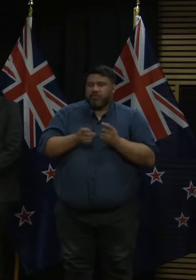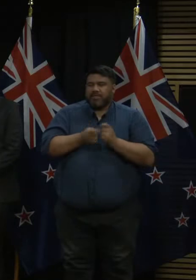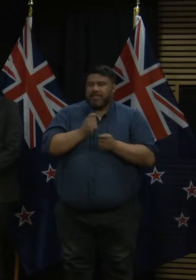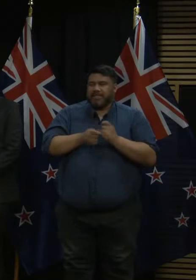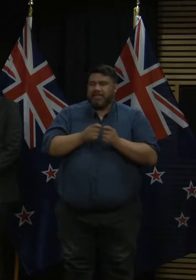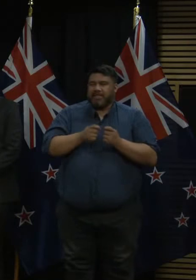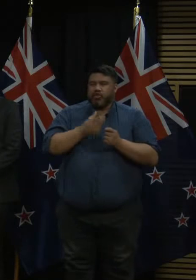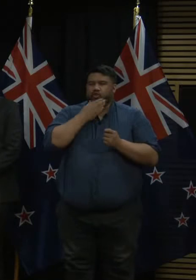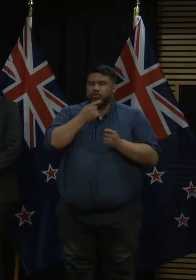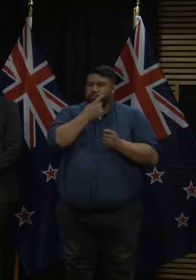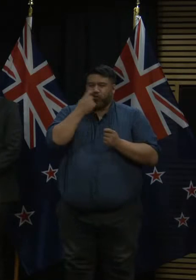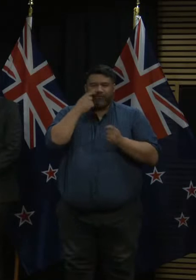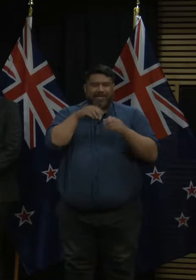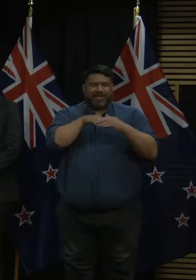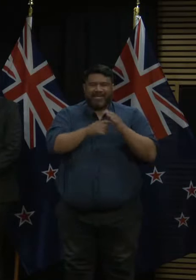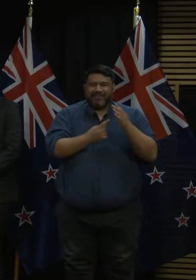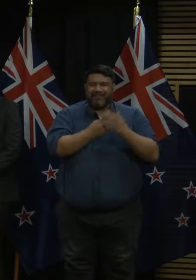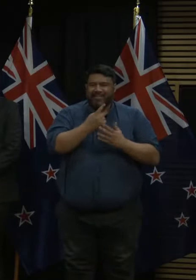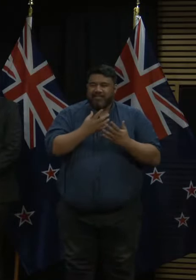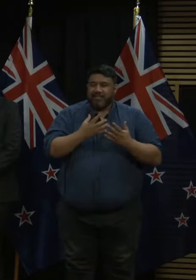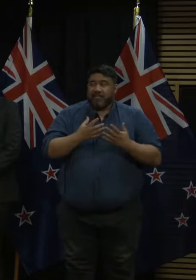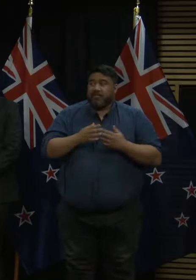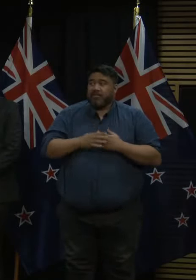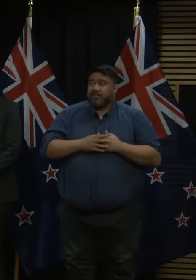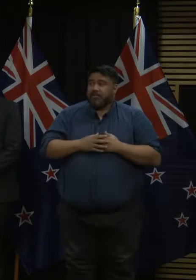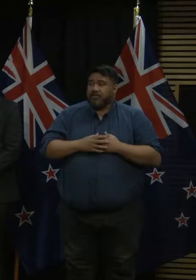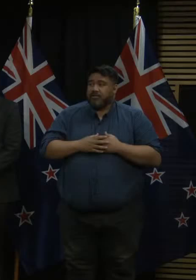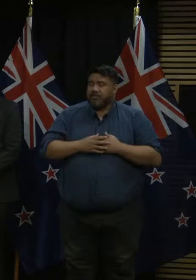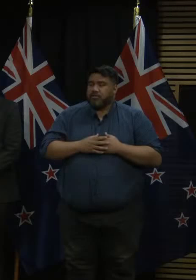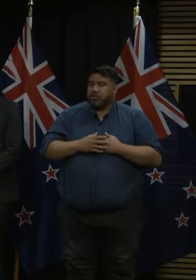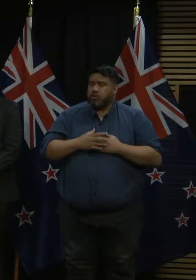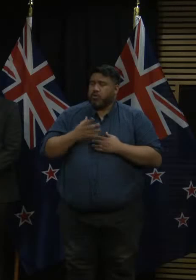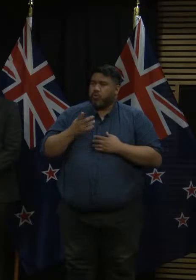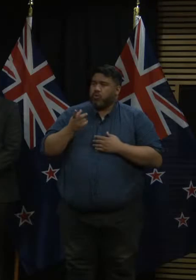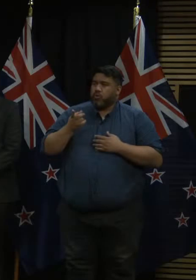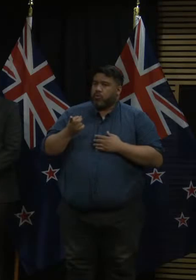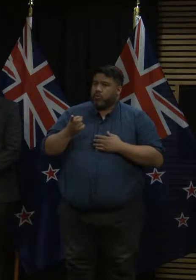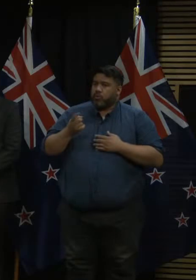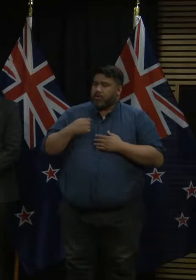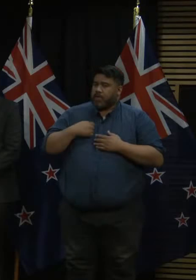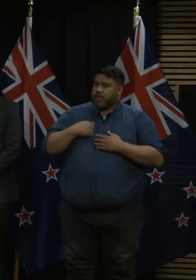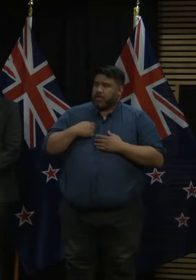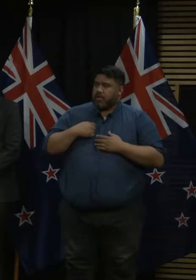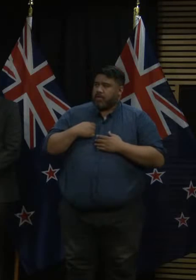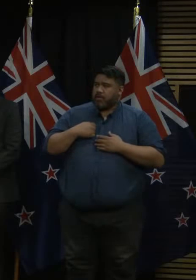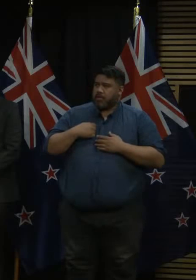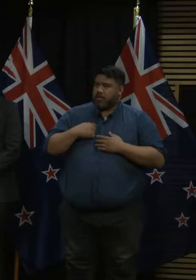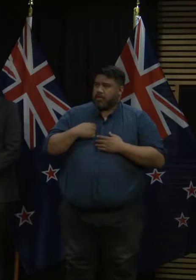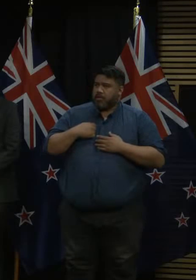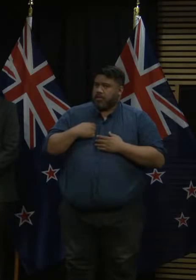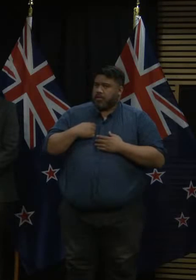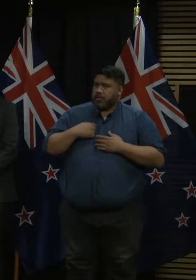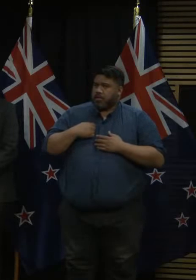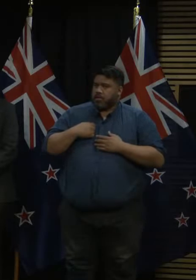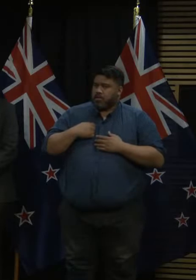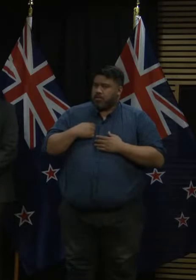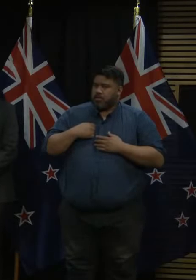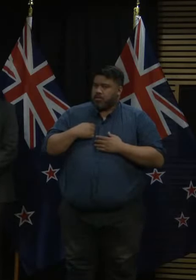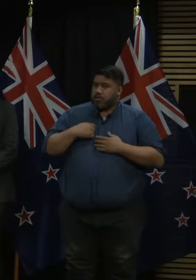I believe it was Germany.